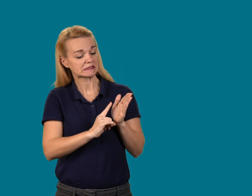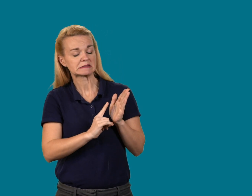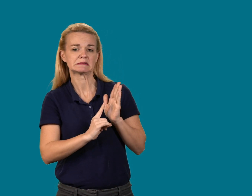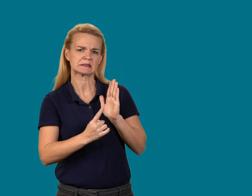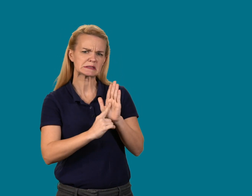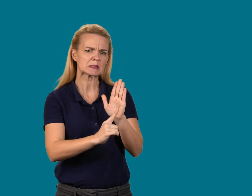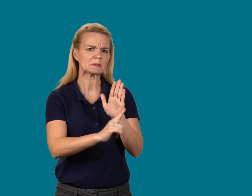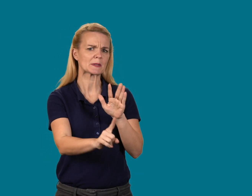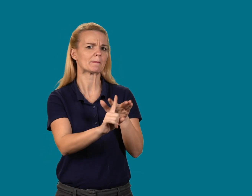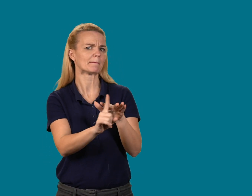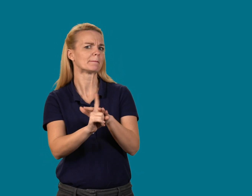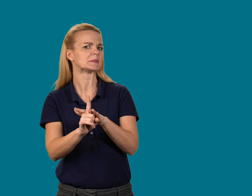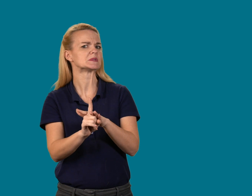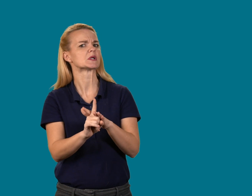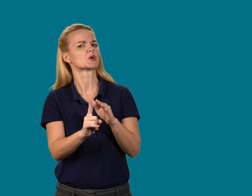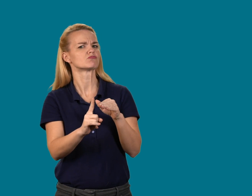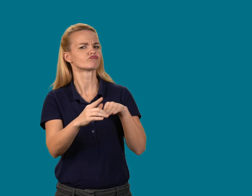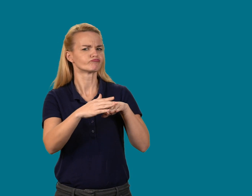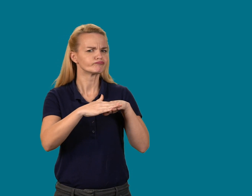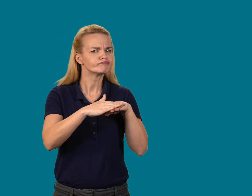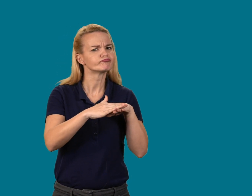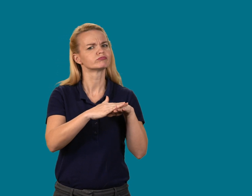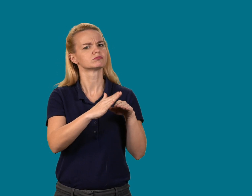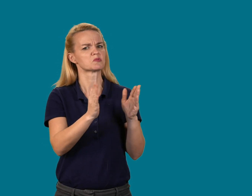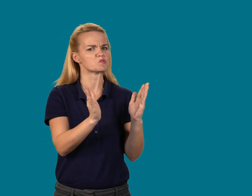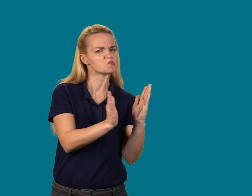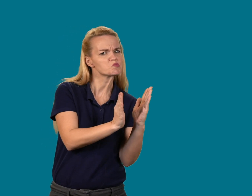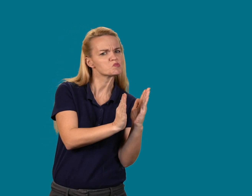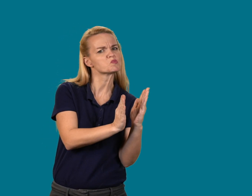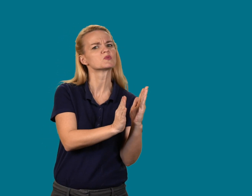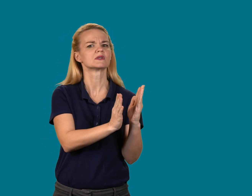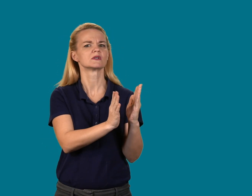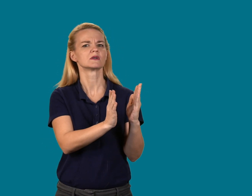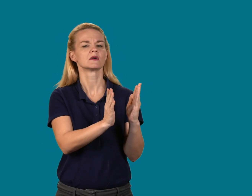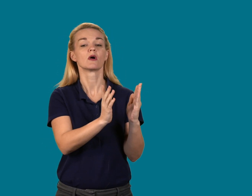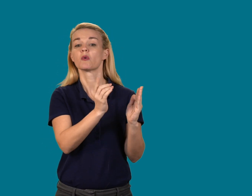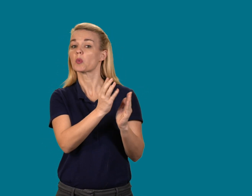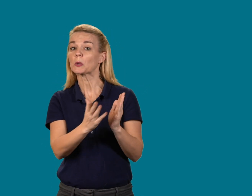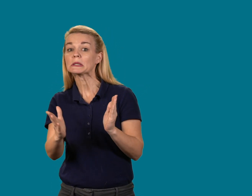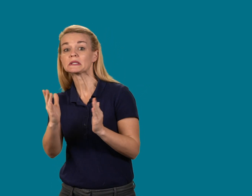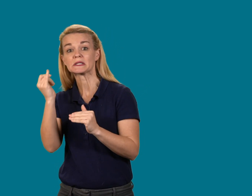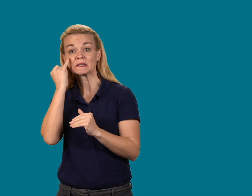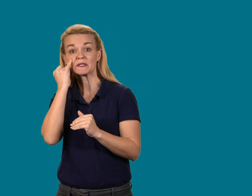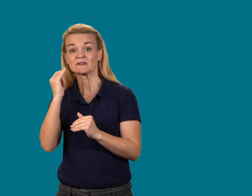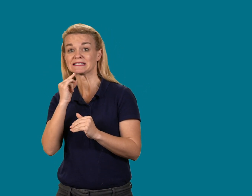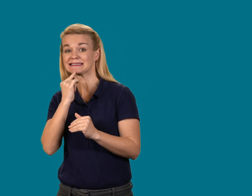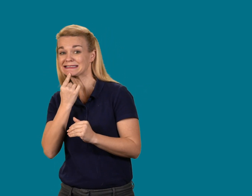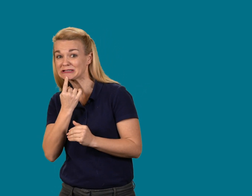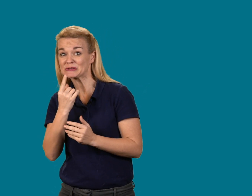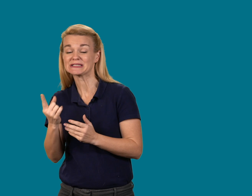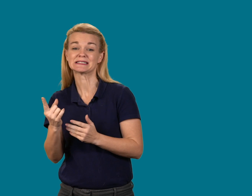whether their symptoms are mild or serious,